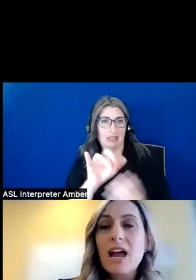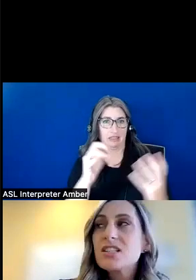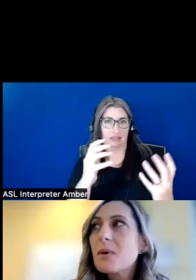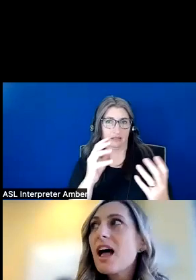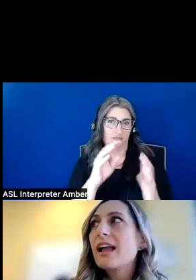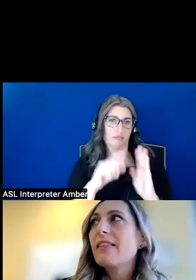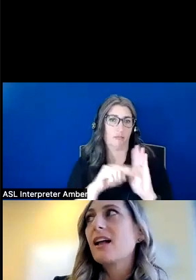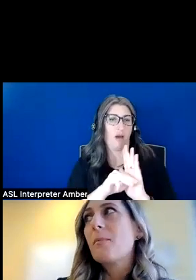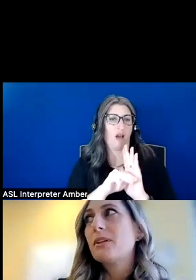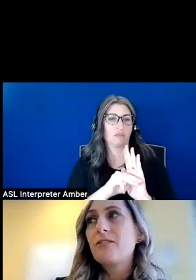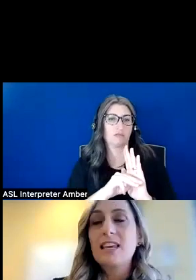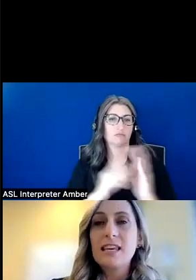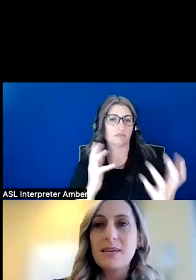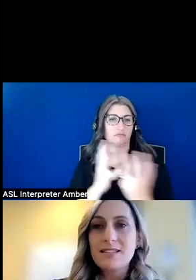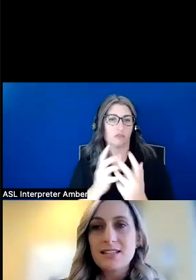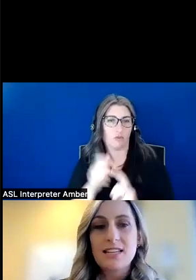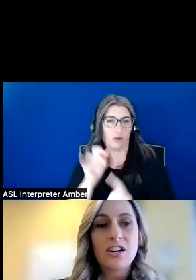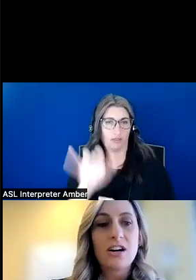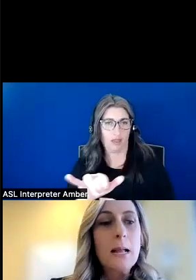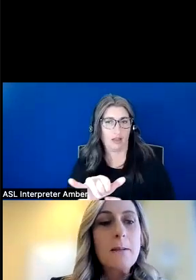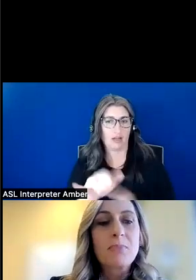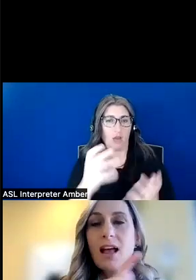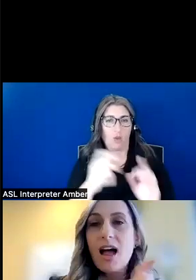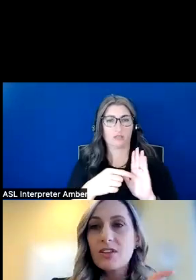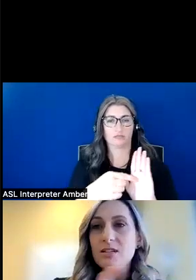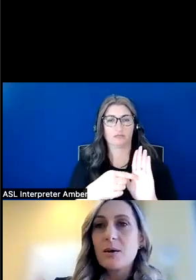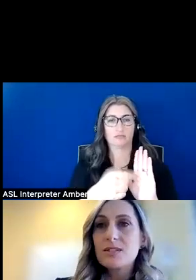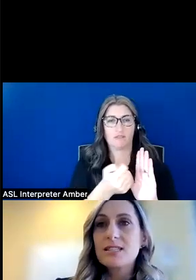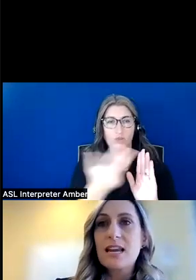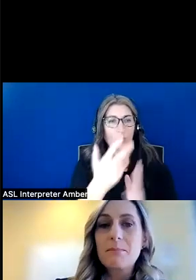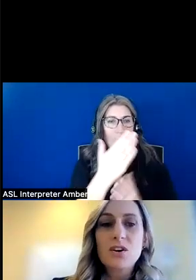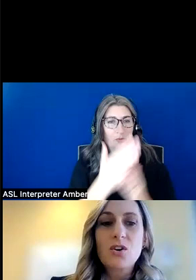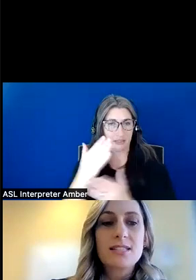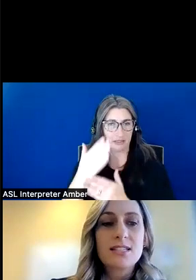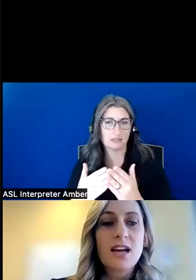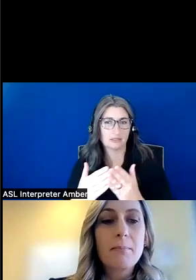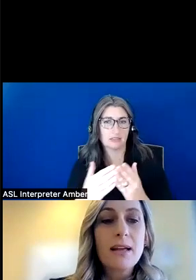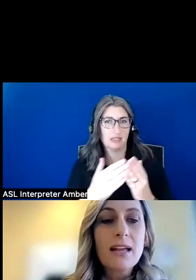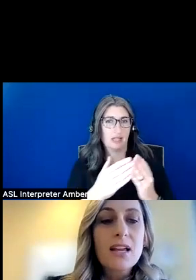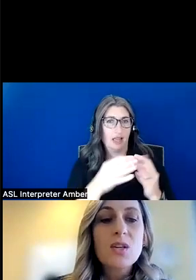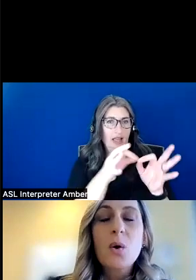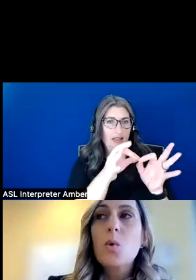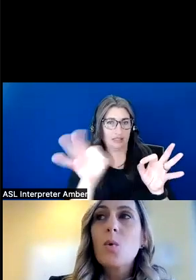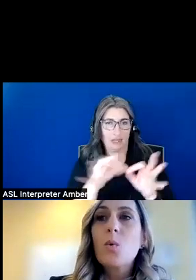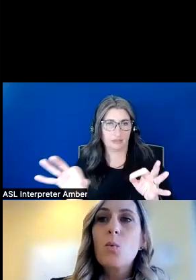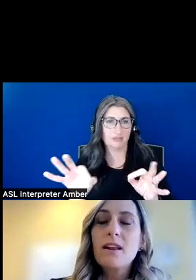I just want to highlight a couple of key pieces here and kind of the statements across the top.